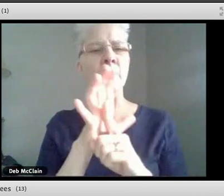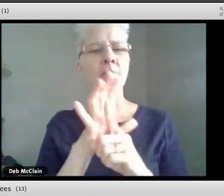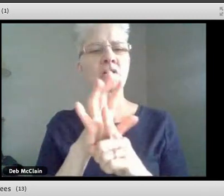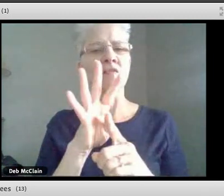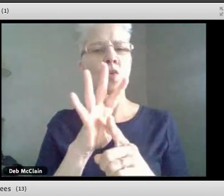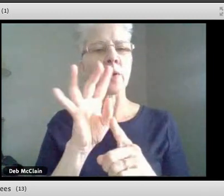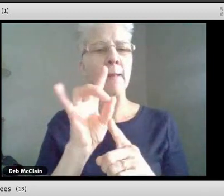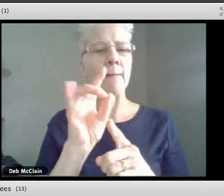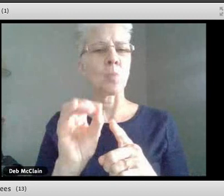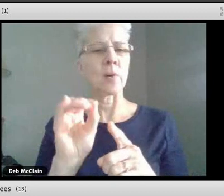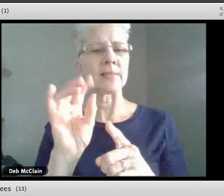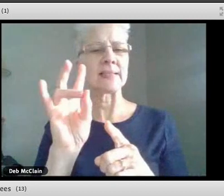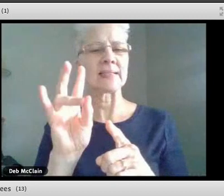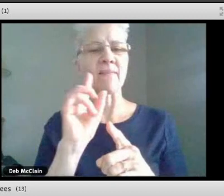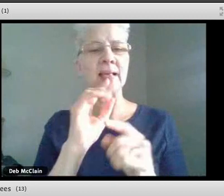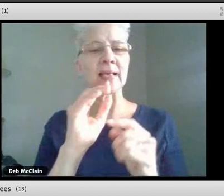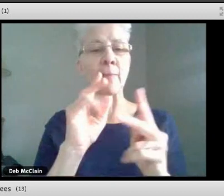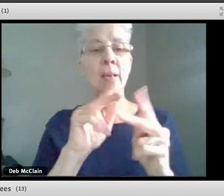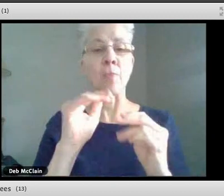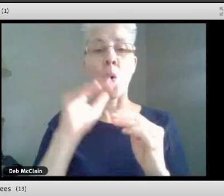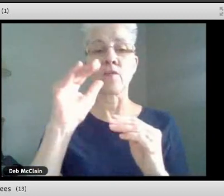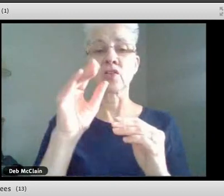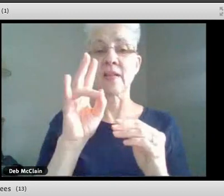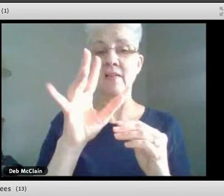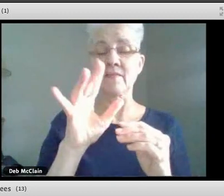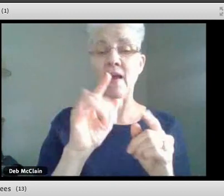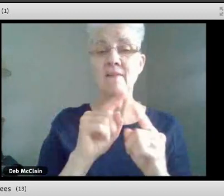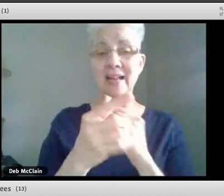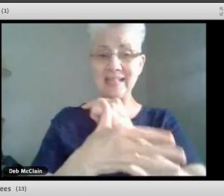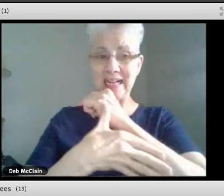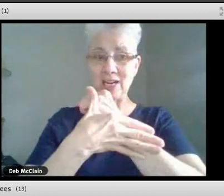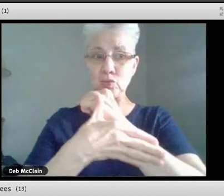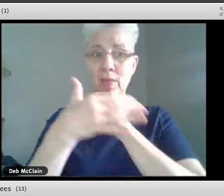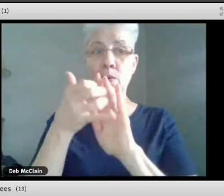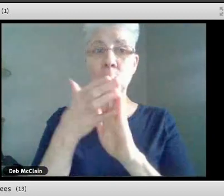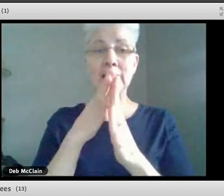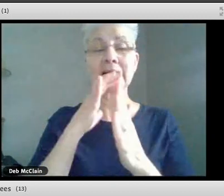is for people over 75, and, as a country, we're getting older and older.